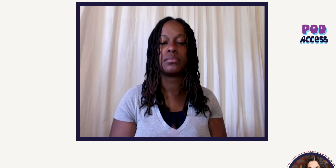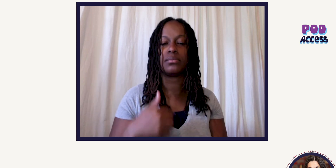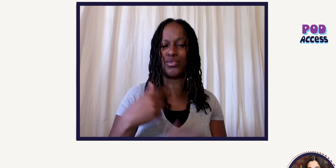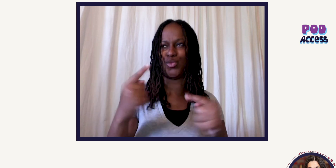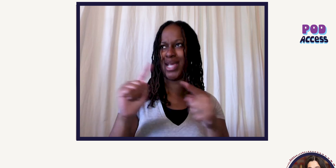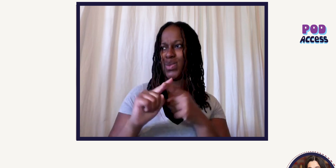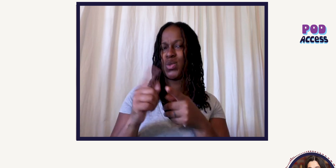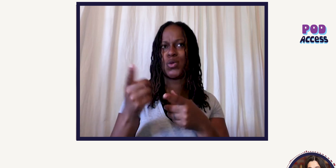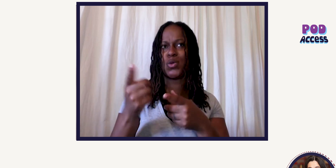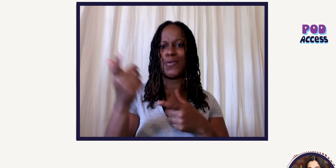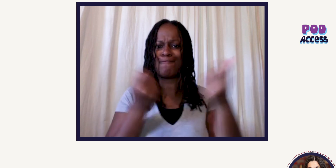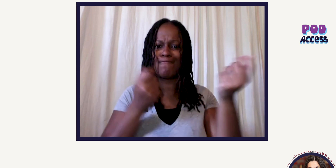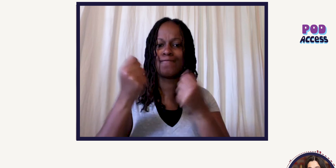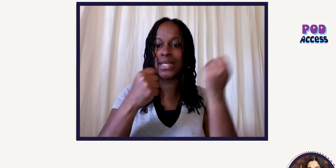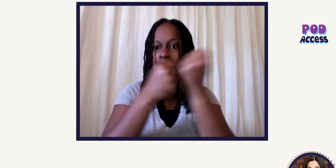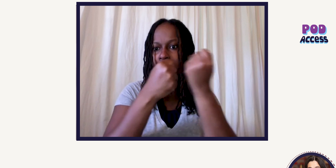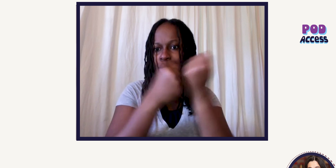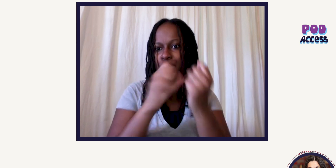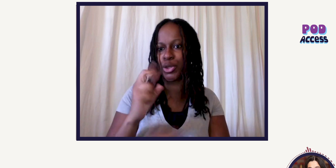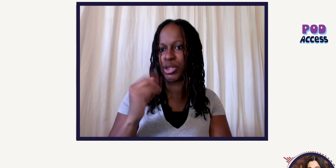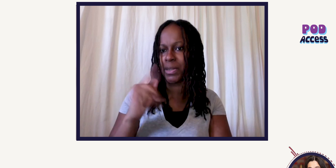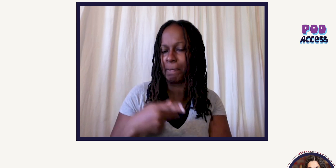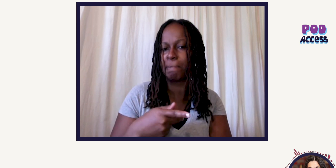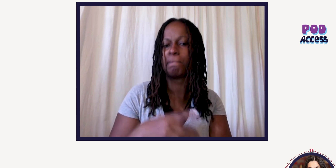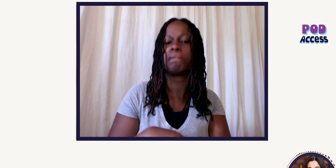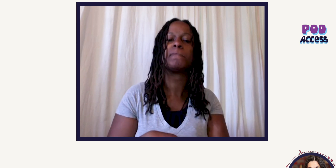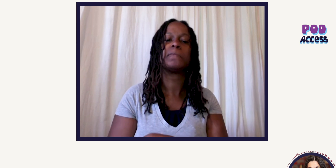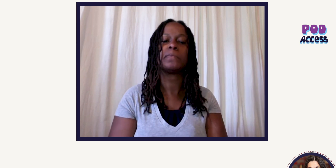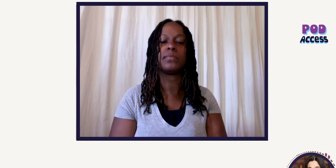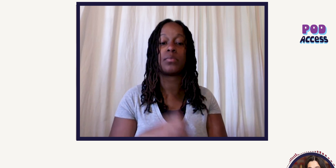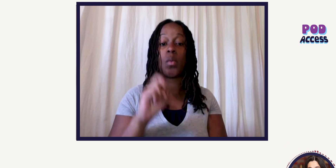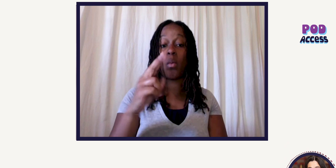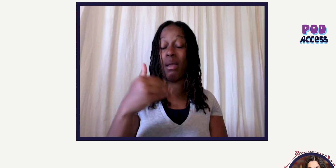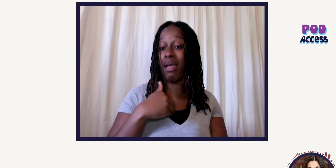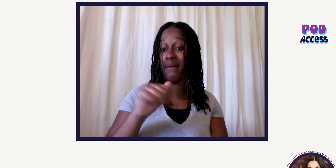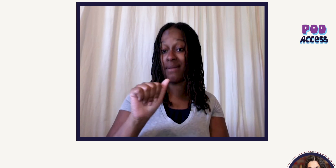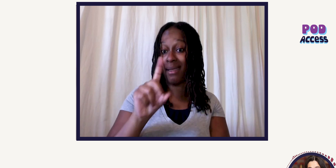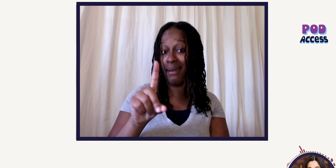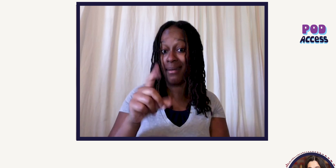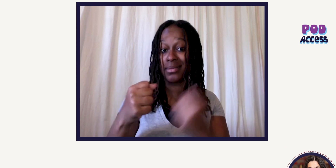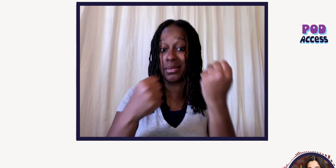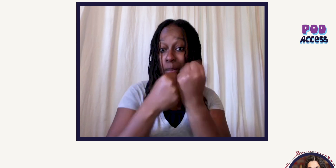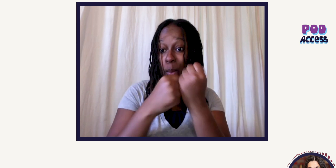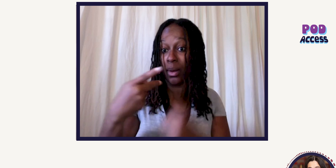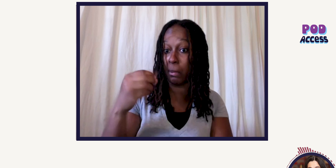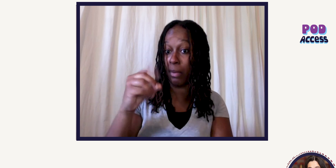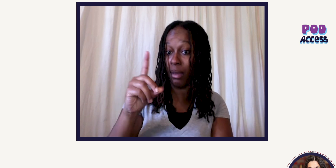or have it be a ad-supported podcast, I probably don't want Northrop Grumman to be a sponsor of my podcast!